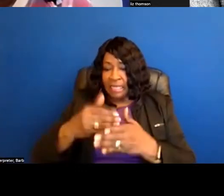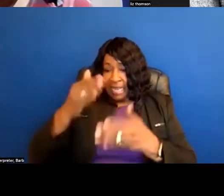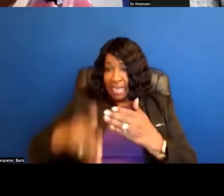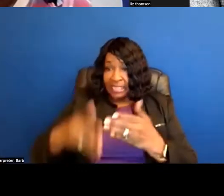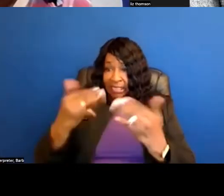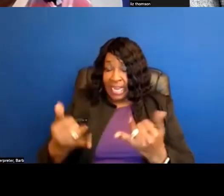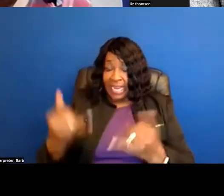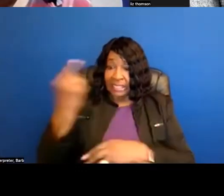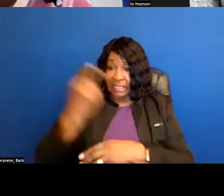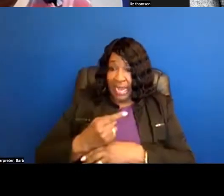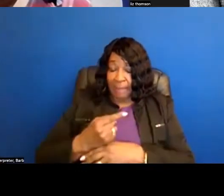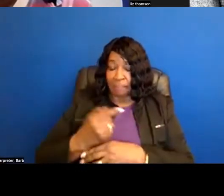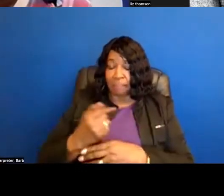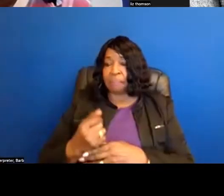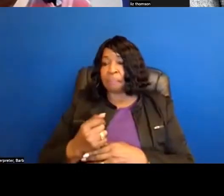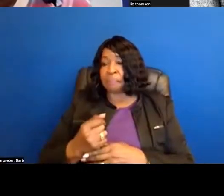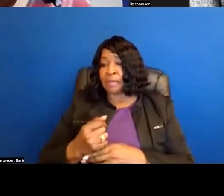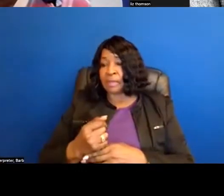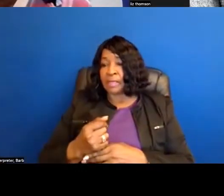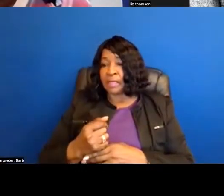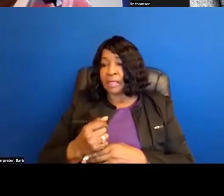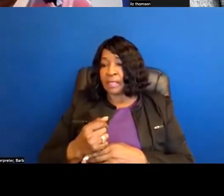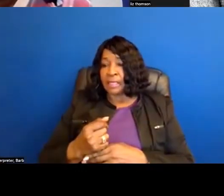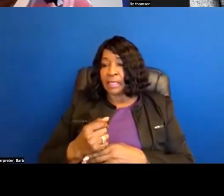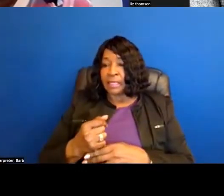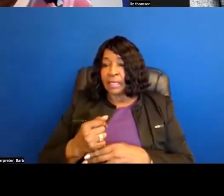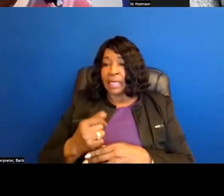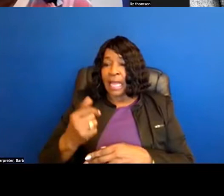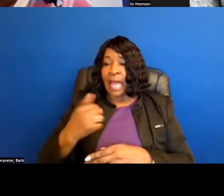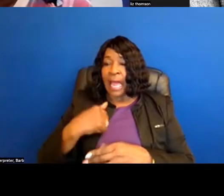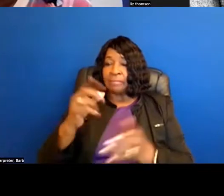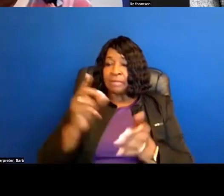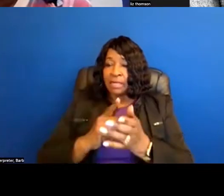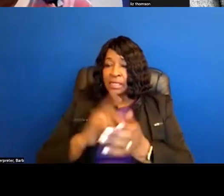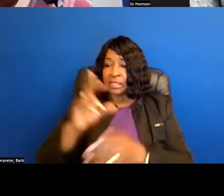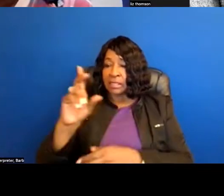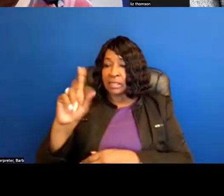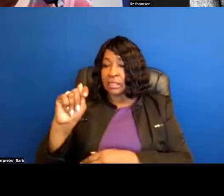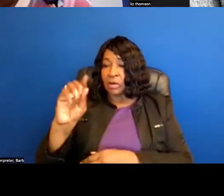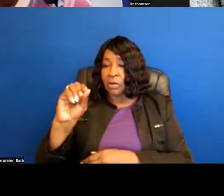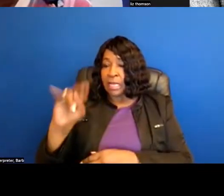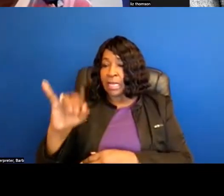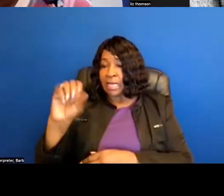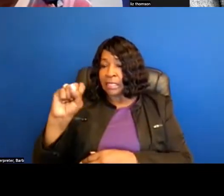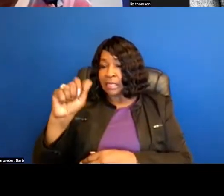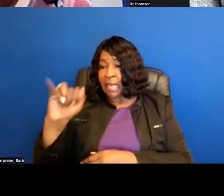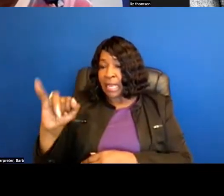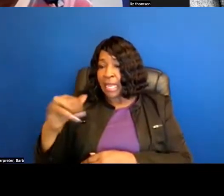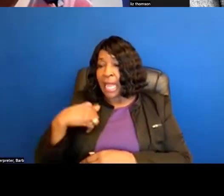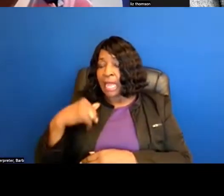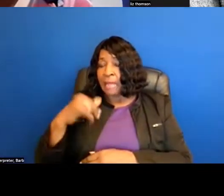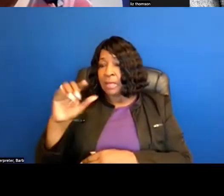So I am as already stated, I'm Dr. Toni Saia, I use she/her pronouns. I'm a white woman in my early thirties.